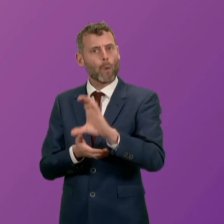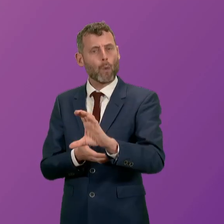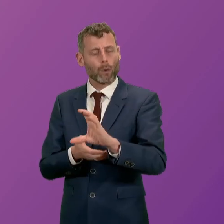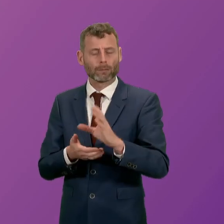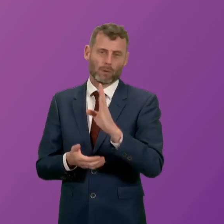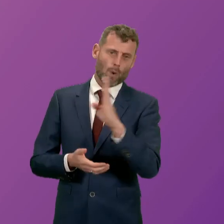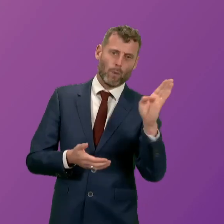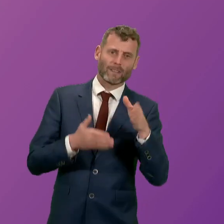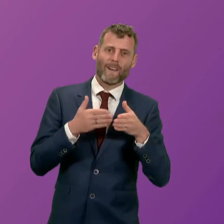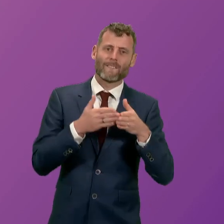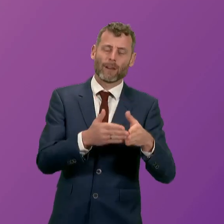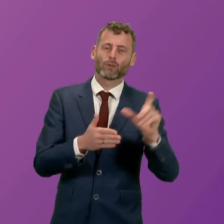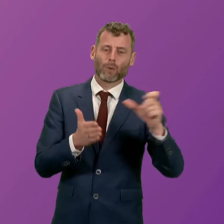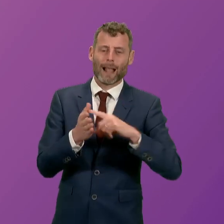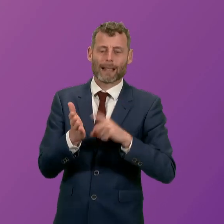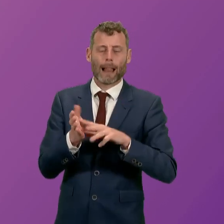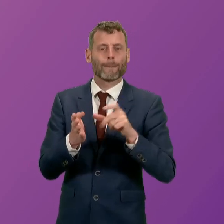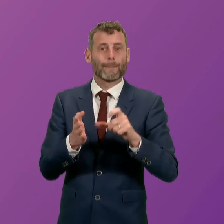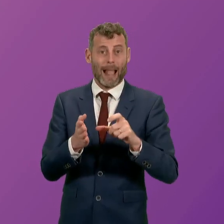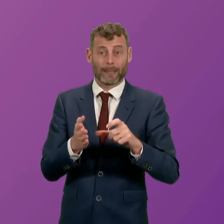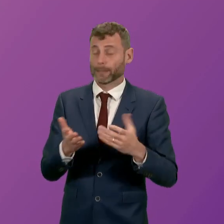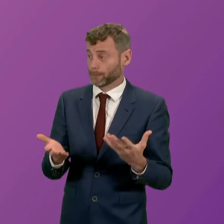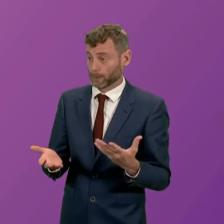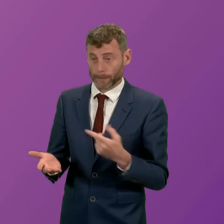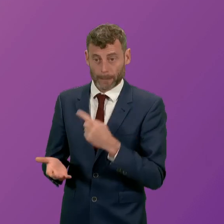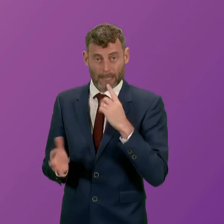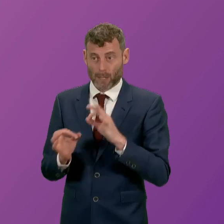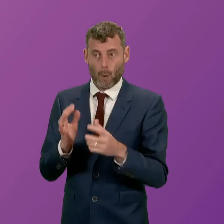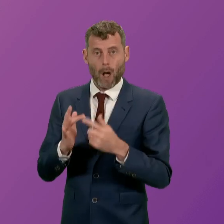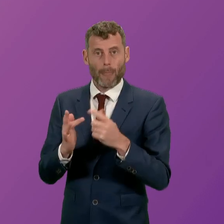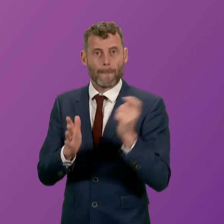CalMac Ferries, citing that there are no legal barriers to doing so, yet, oddly, it used the